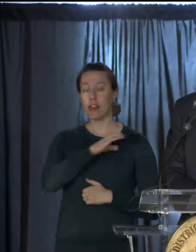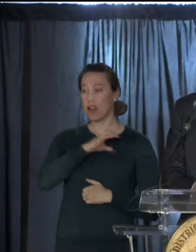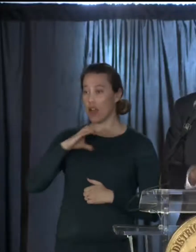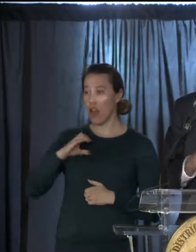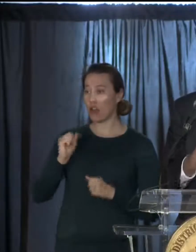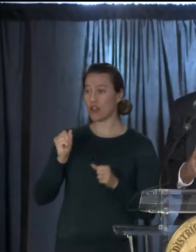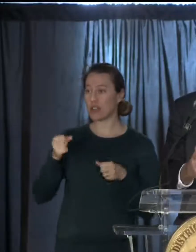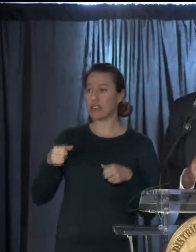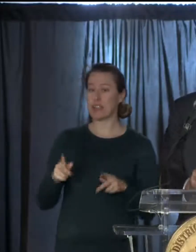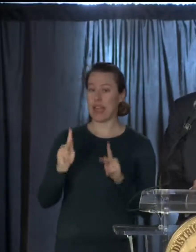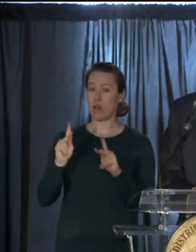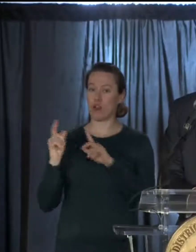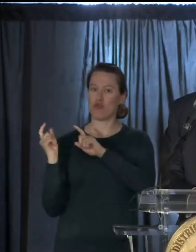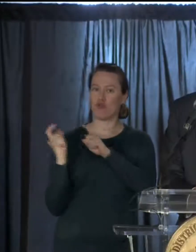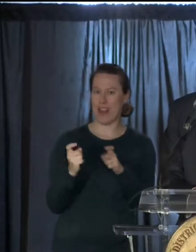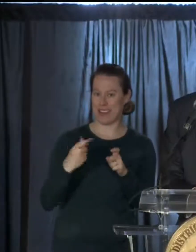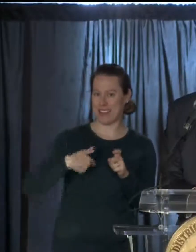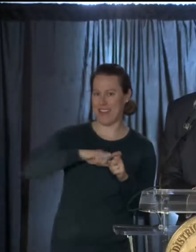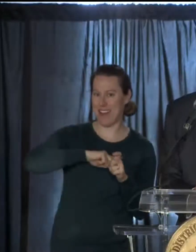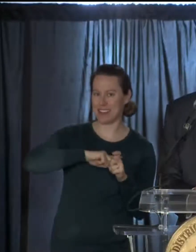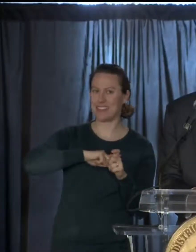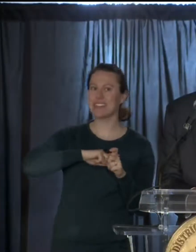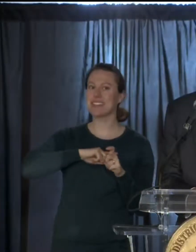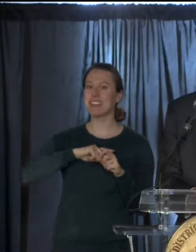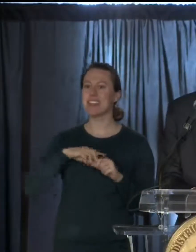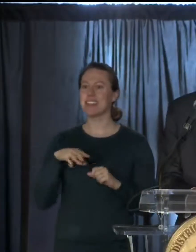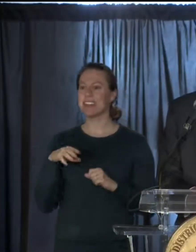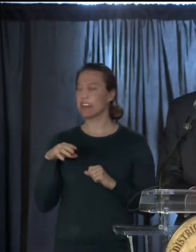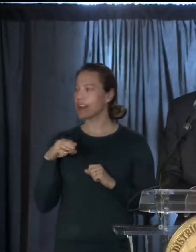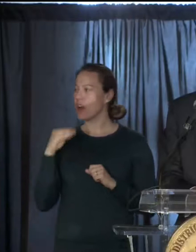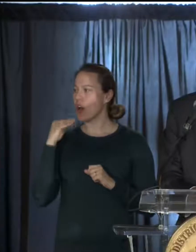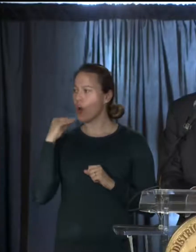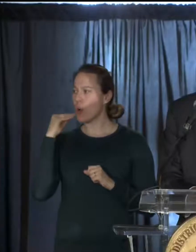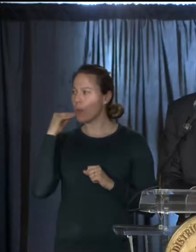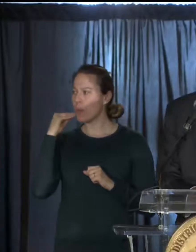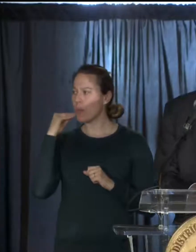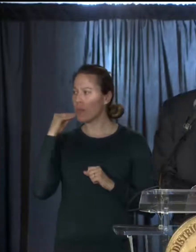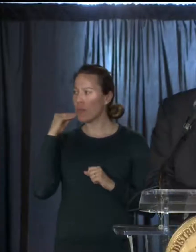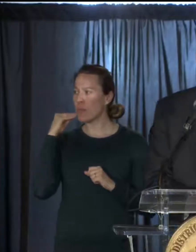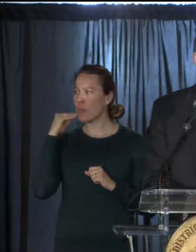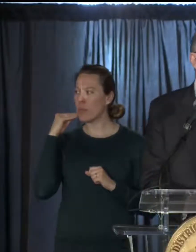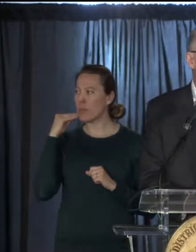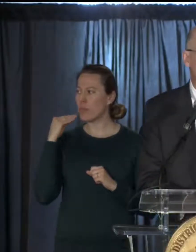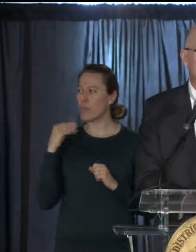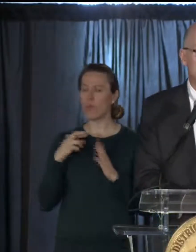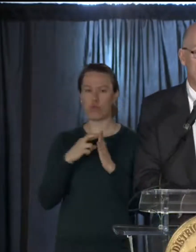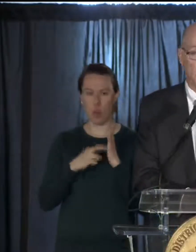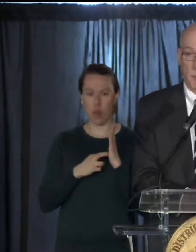YES, GRANTED US HOME RULE. IT WAS LIMITED HOME RULE AND I'VE SAID TO FOLKS IN RECENT YEARS IT WAS LIKE PURGATORY.